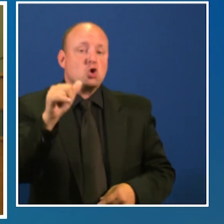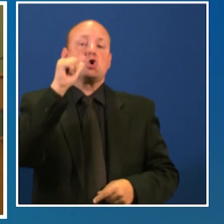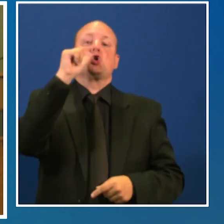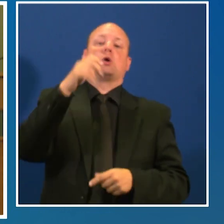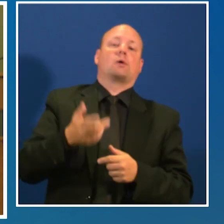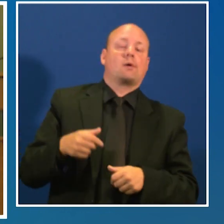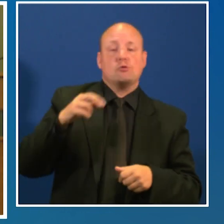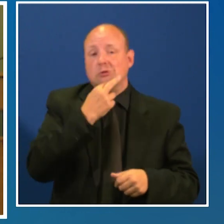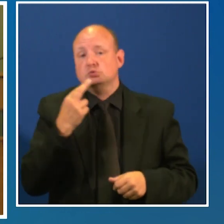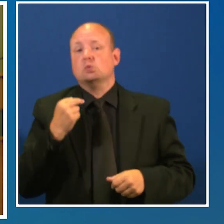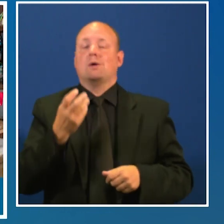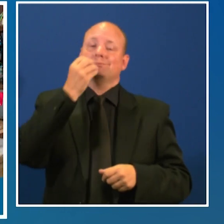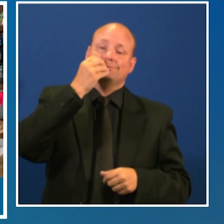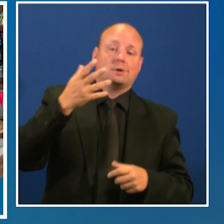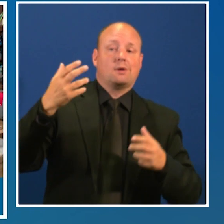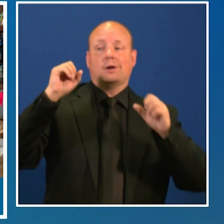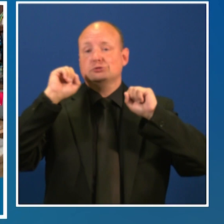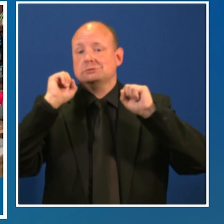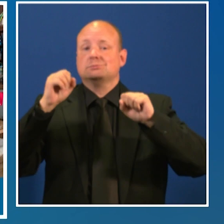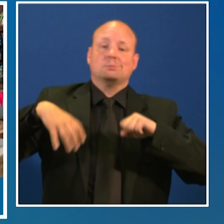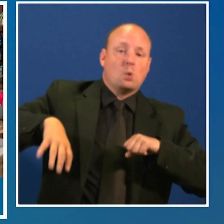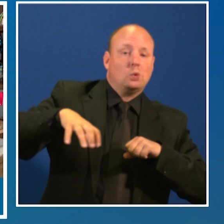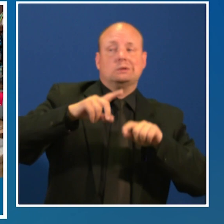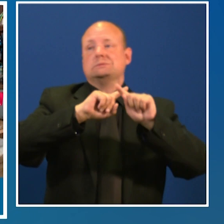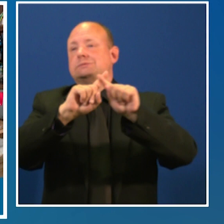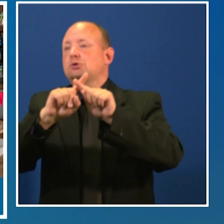theaters, and bowling alleys. Learn more about eligibility and